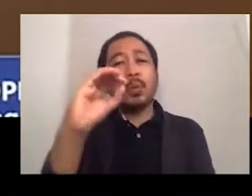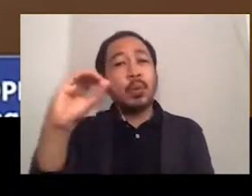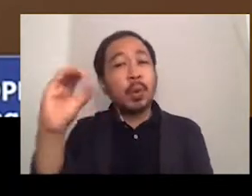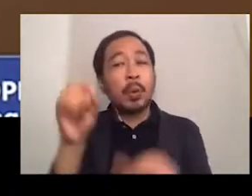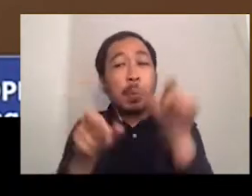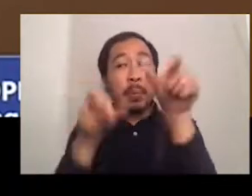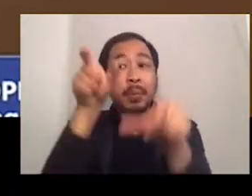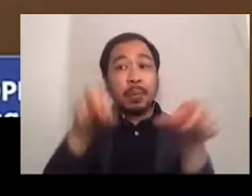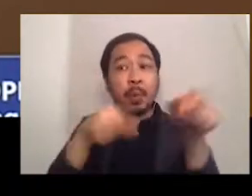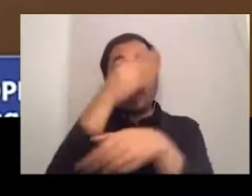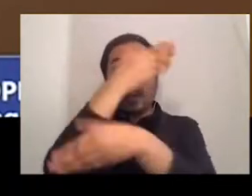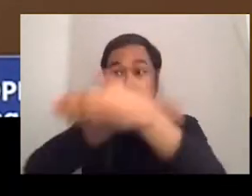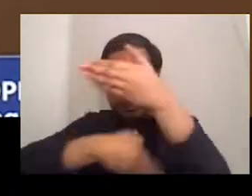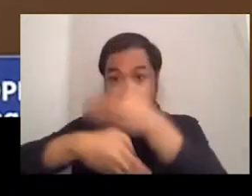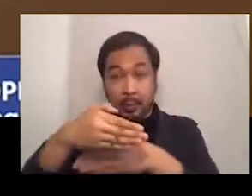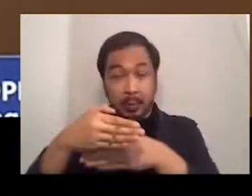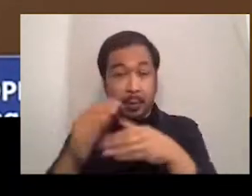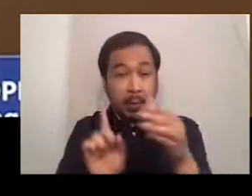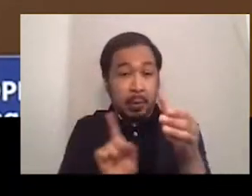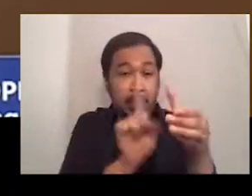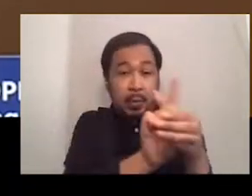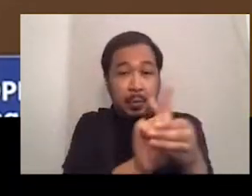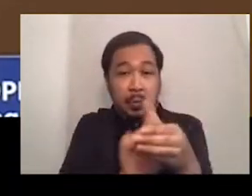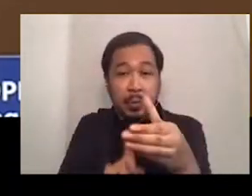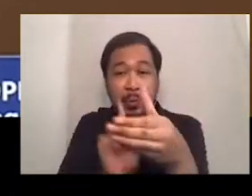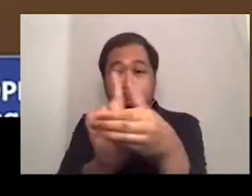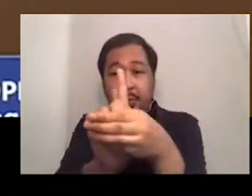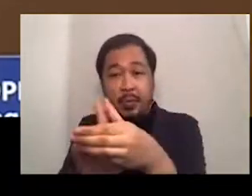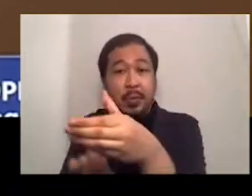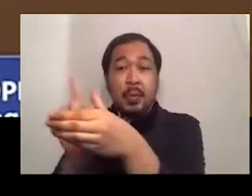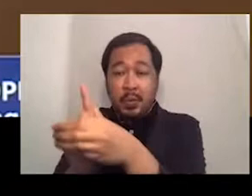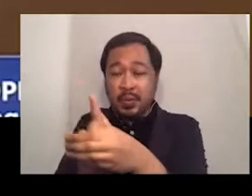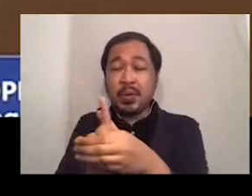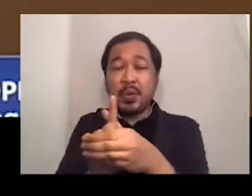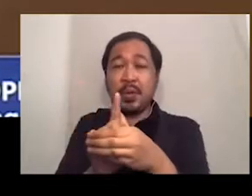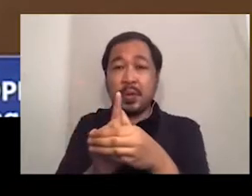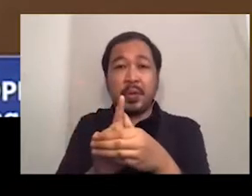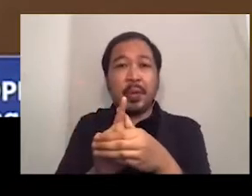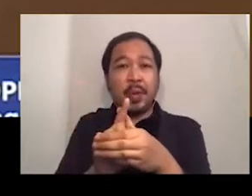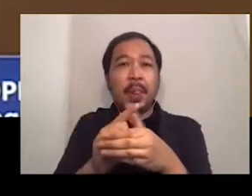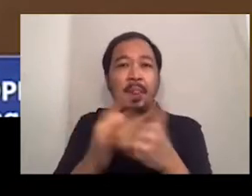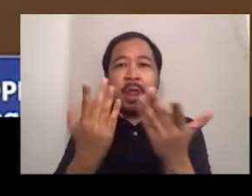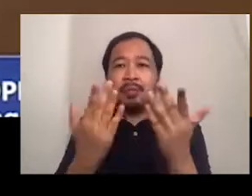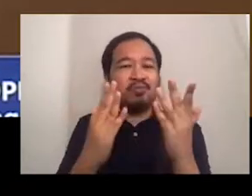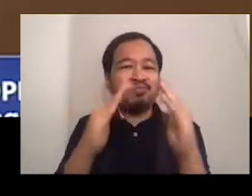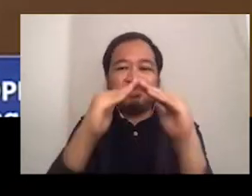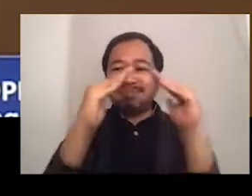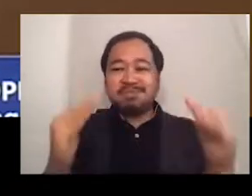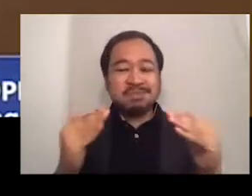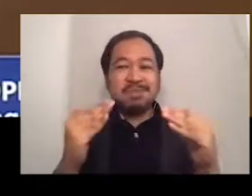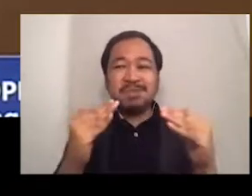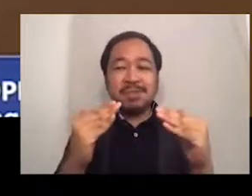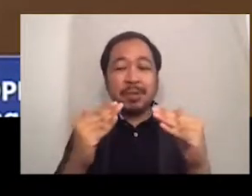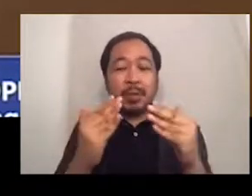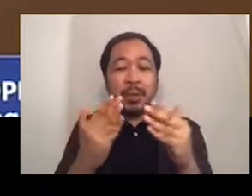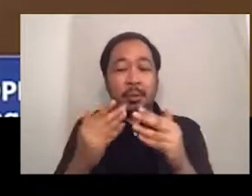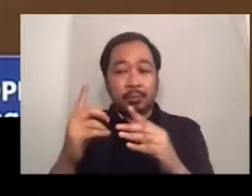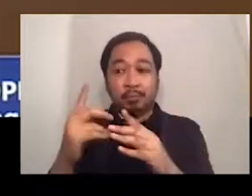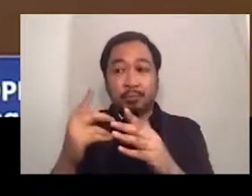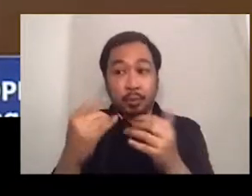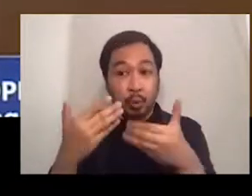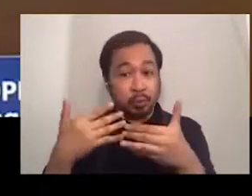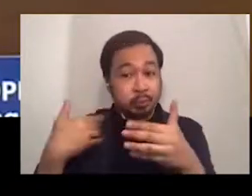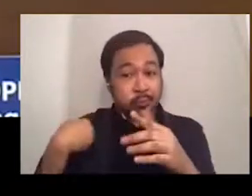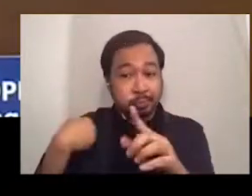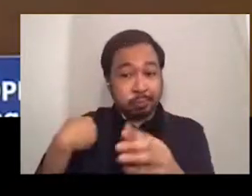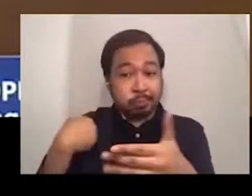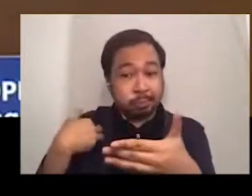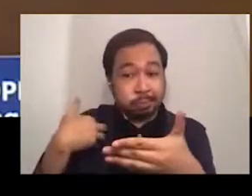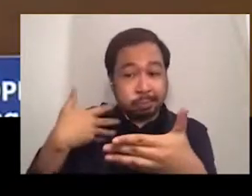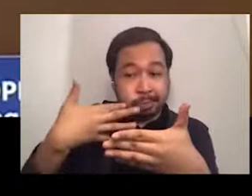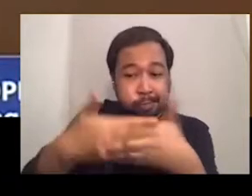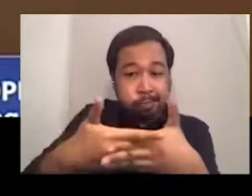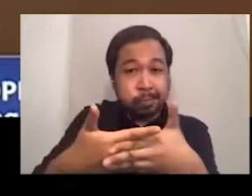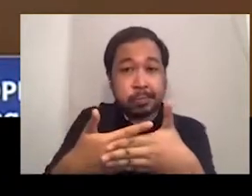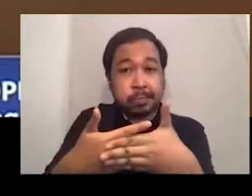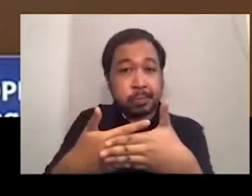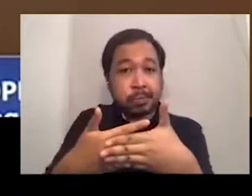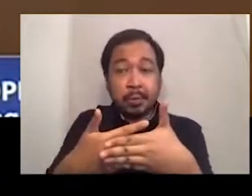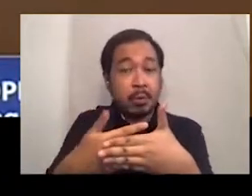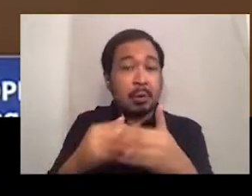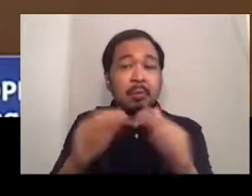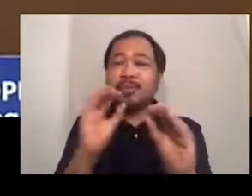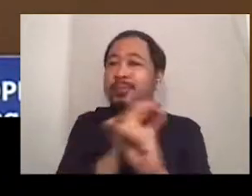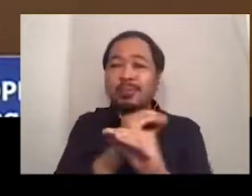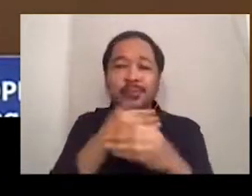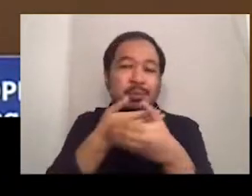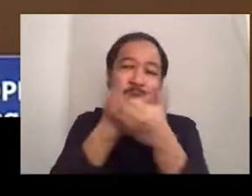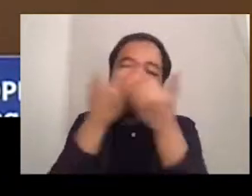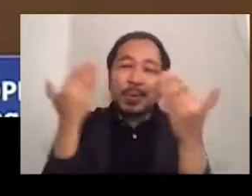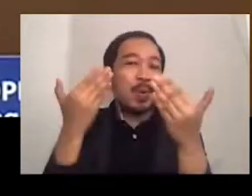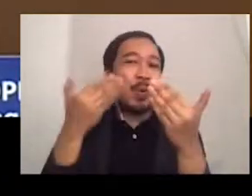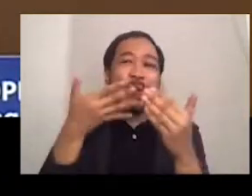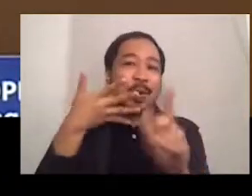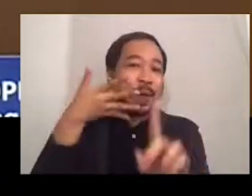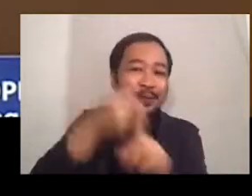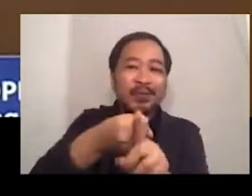and now and so far, none of them has been infected. I am very glad to hear the good news.